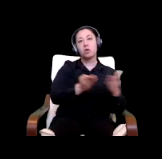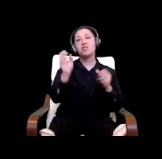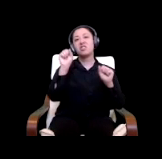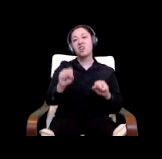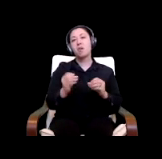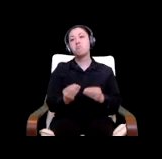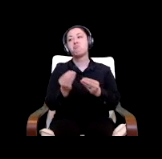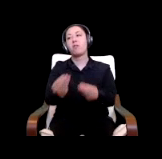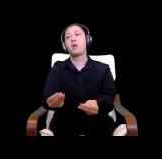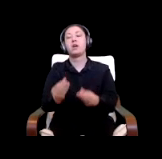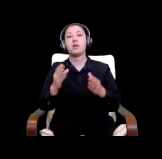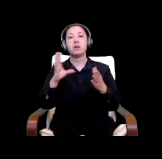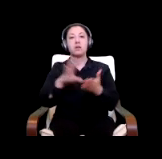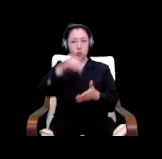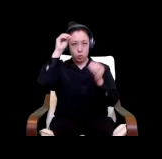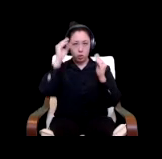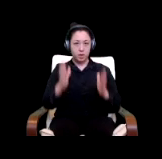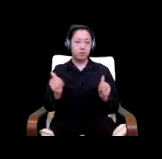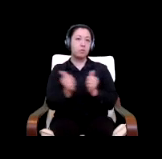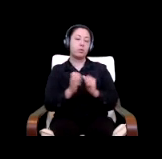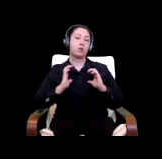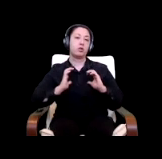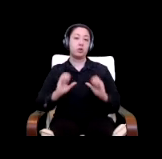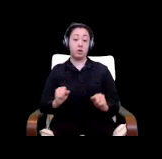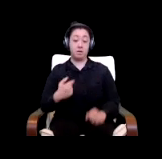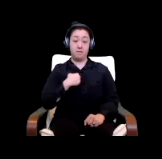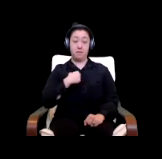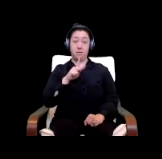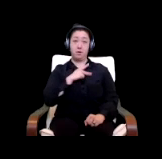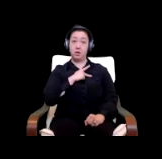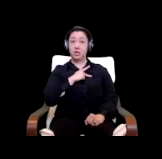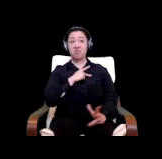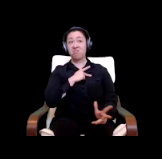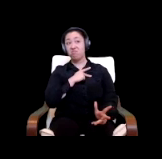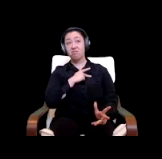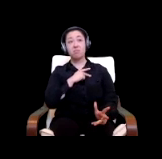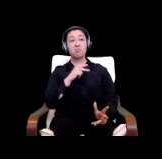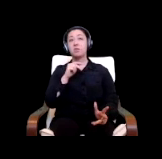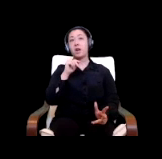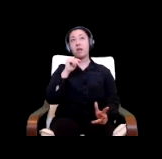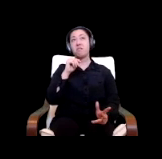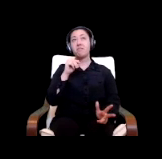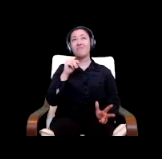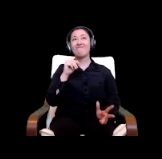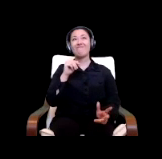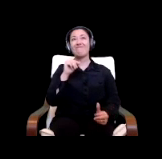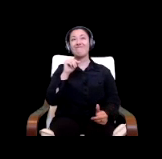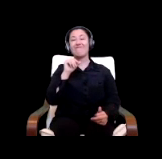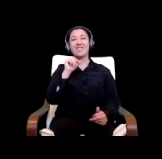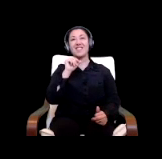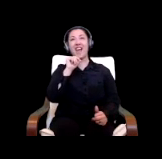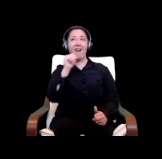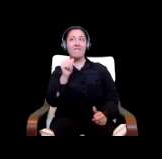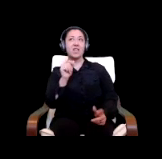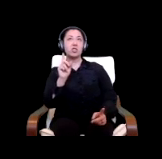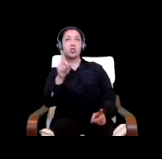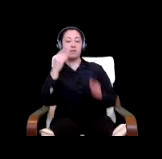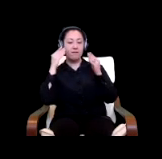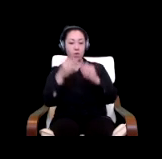So I personally have not done a specific school-team training on this before but I would definitely